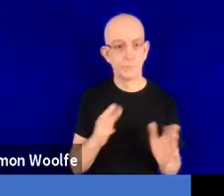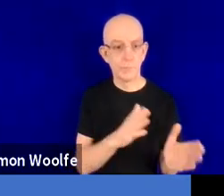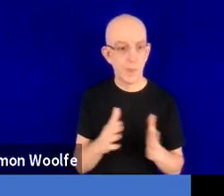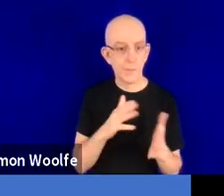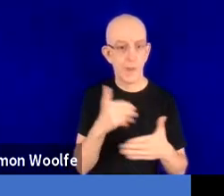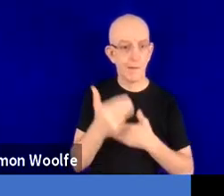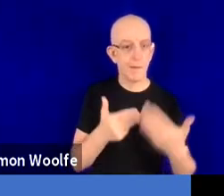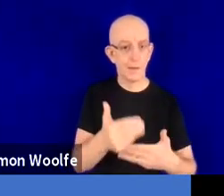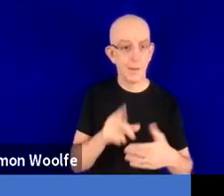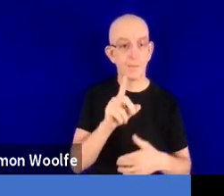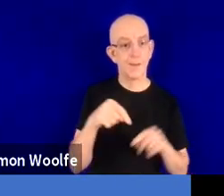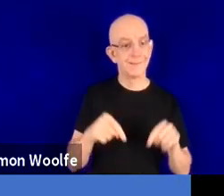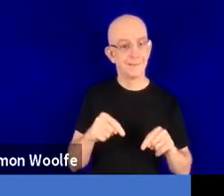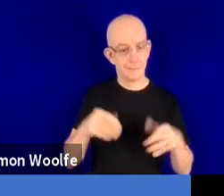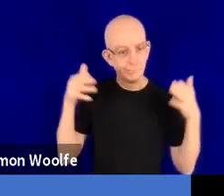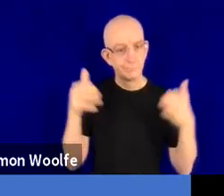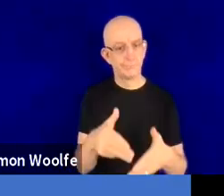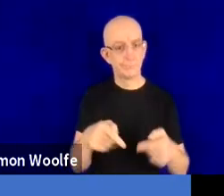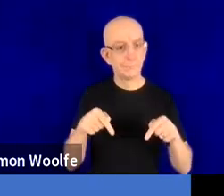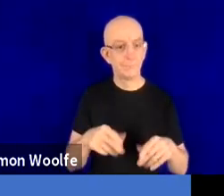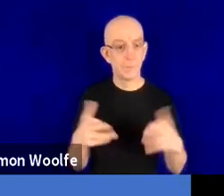and the connection with disability assessment and registries